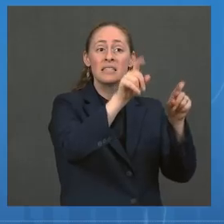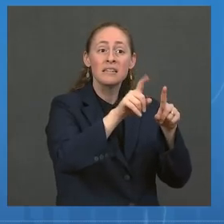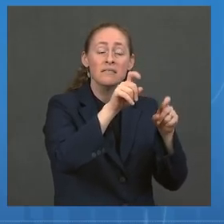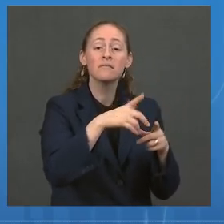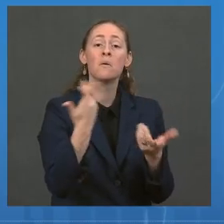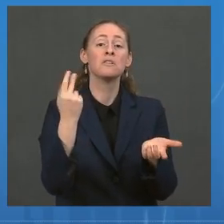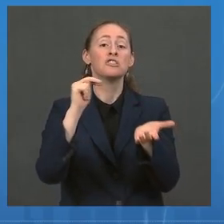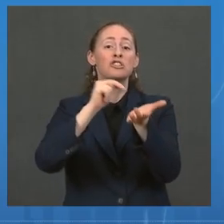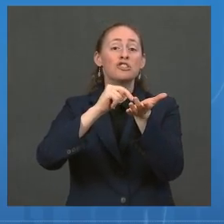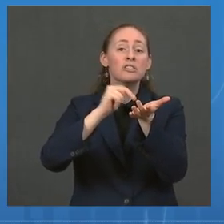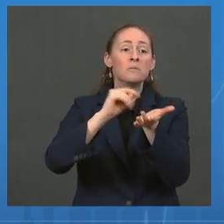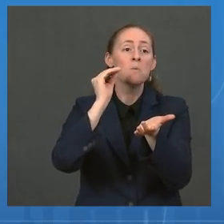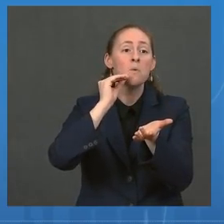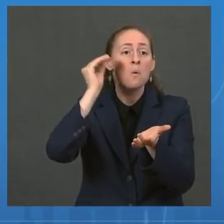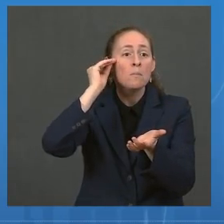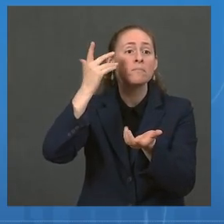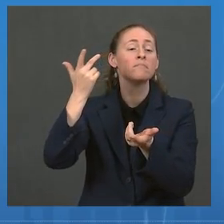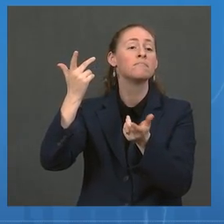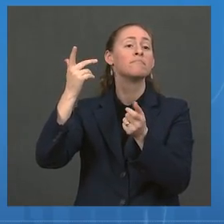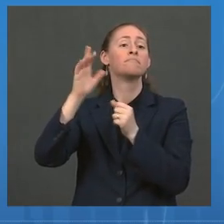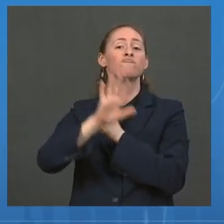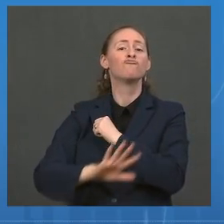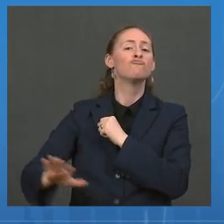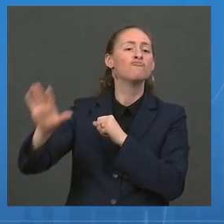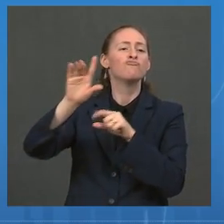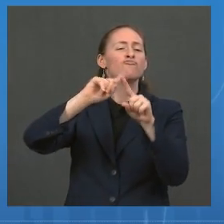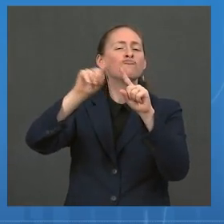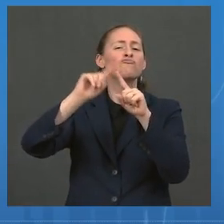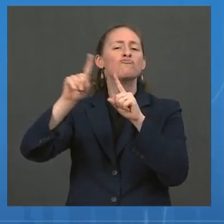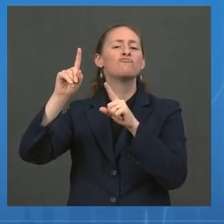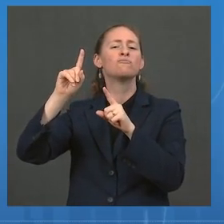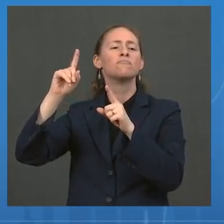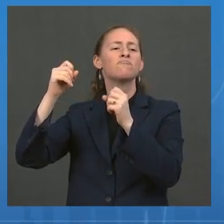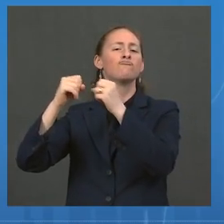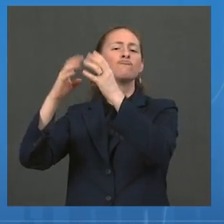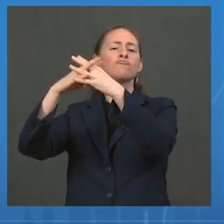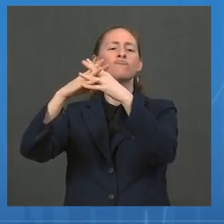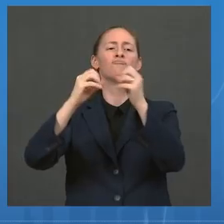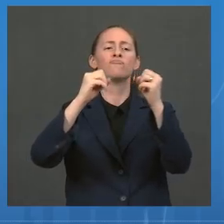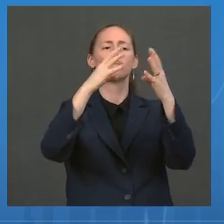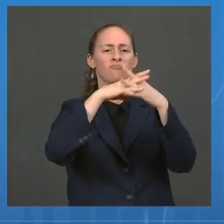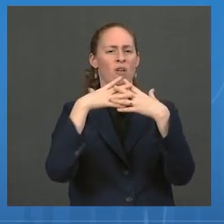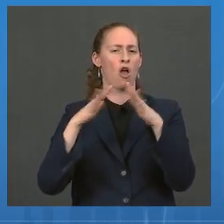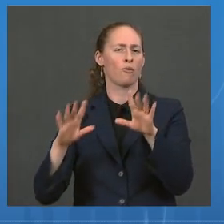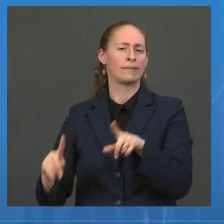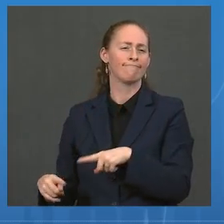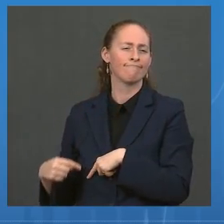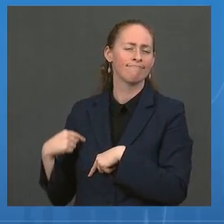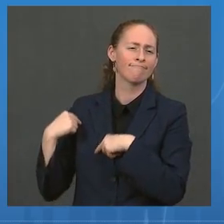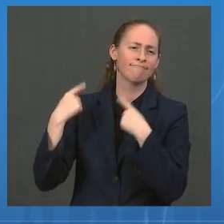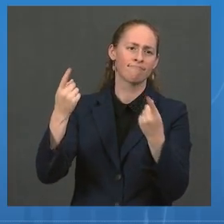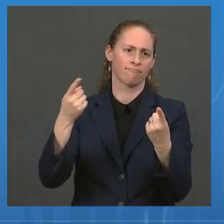and state testing sites. So, overall, by the end of the year, we'll have a half billion tests per month --